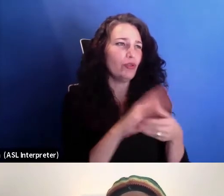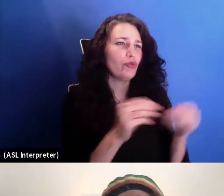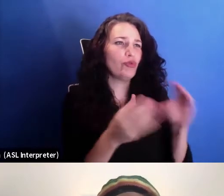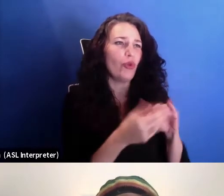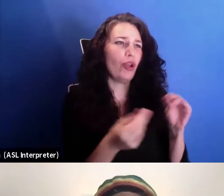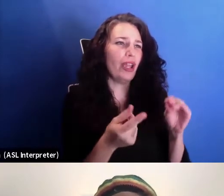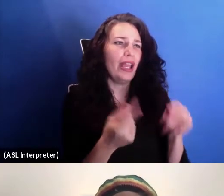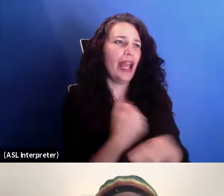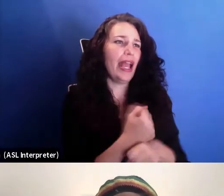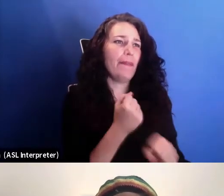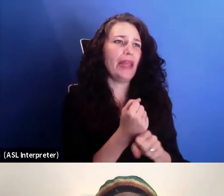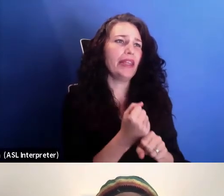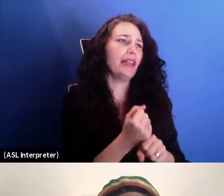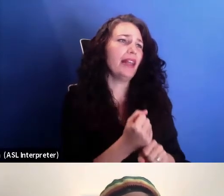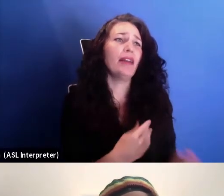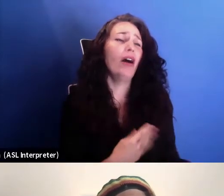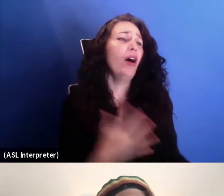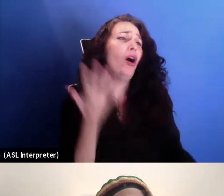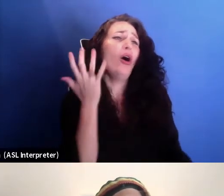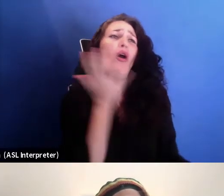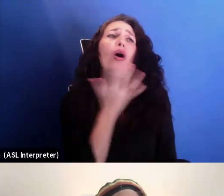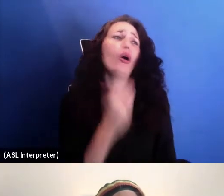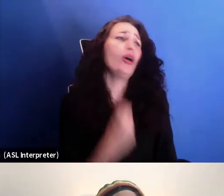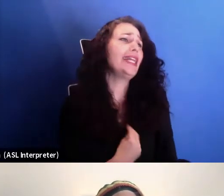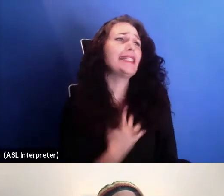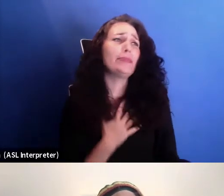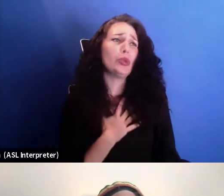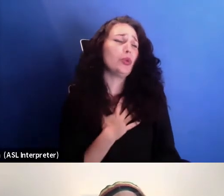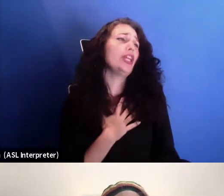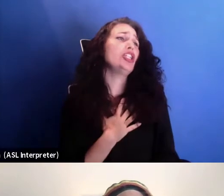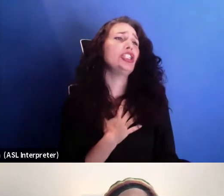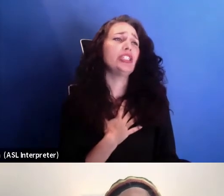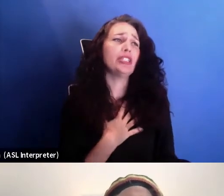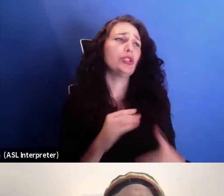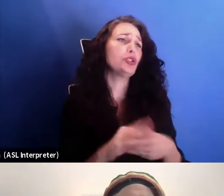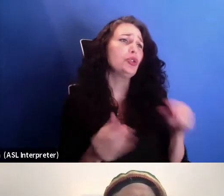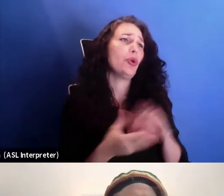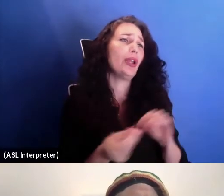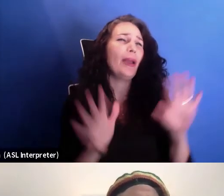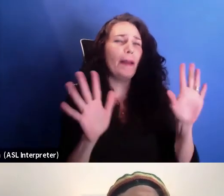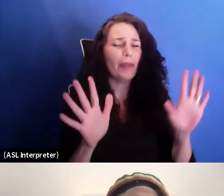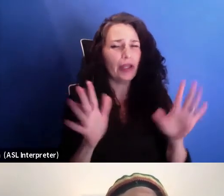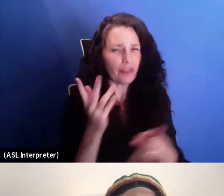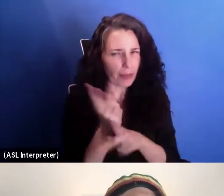Well, it is inspirational for what people did, but you can screw it up by kind of making